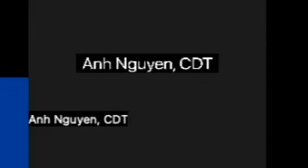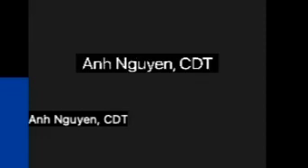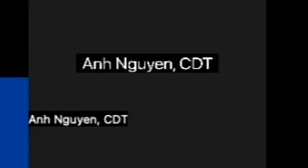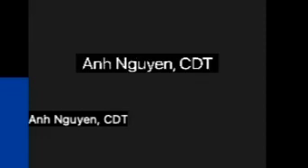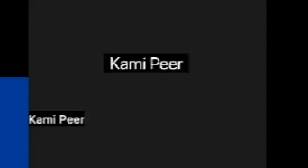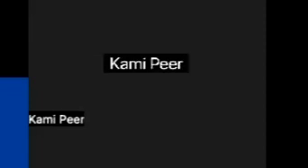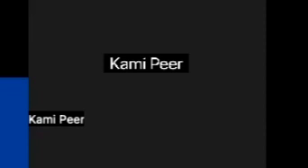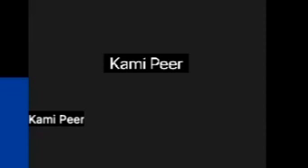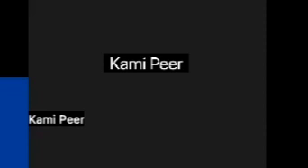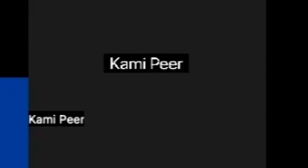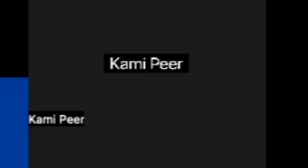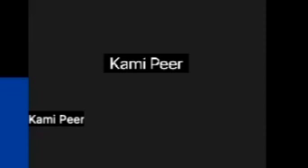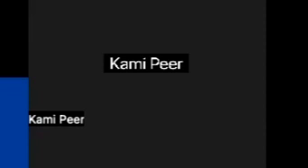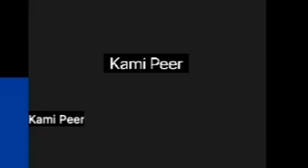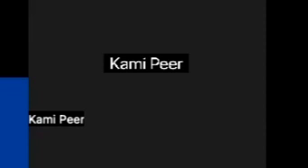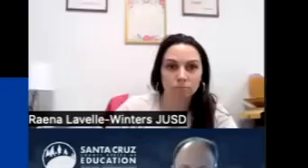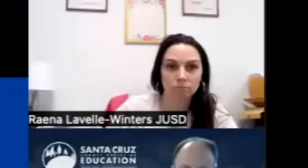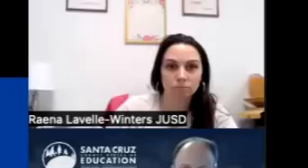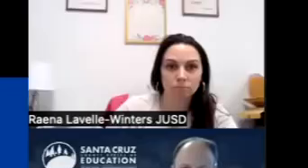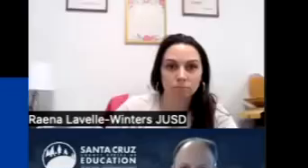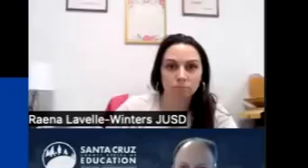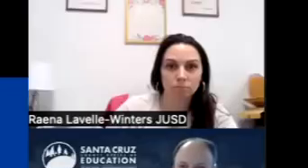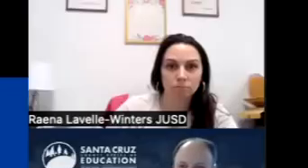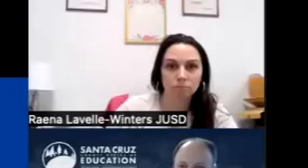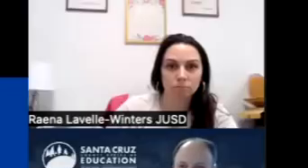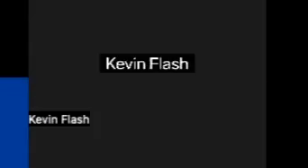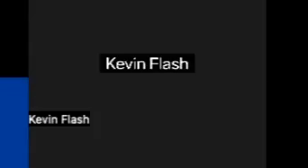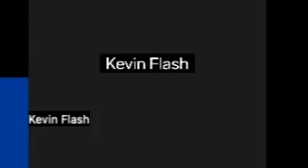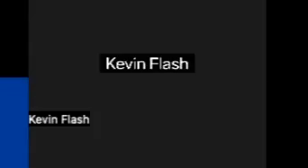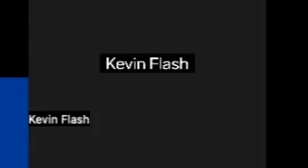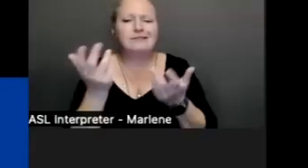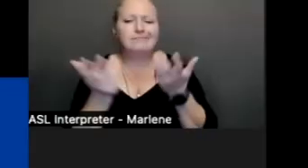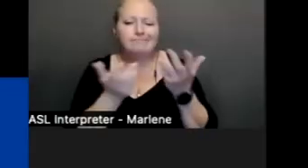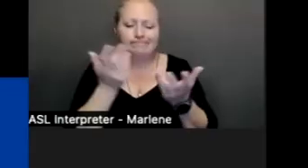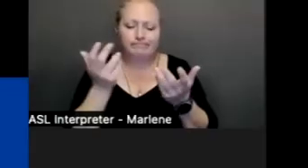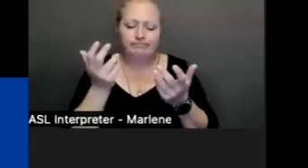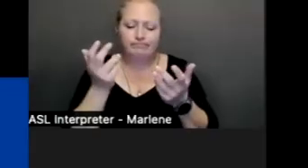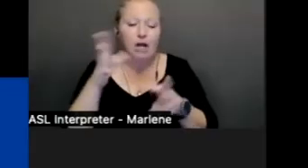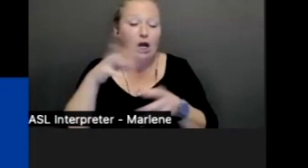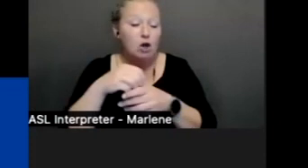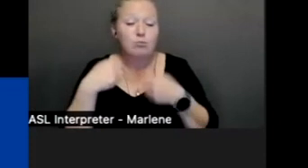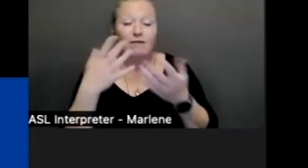to participate in these outcome area working groups and that includes providing feedback to